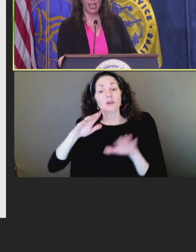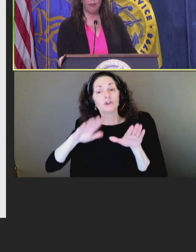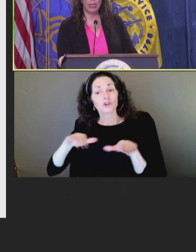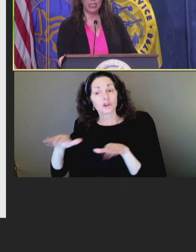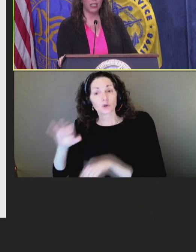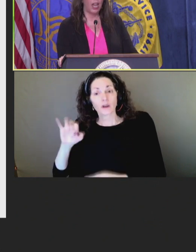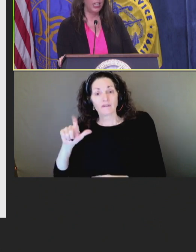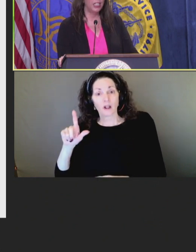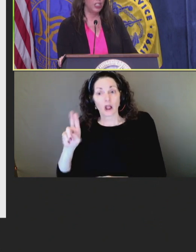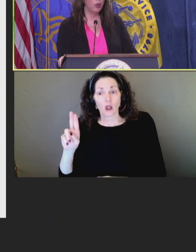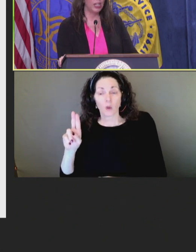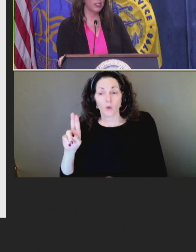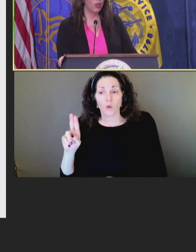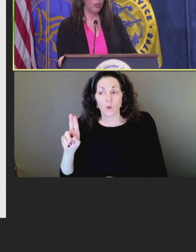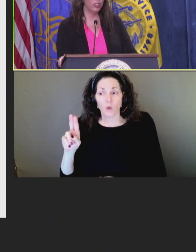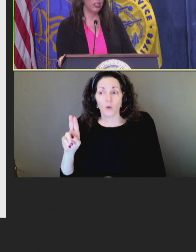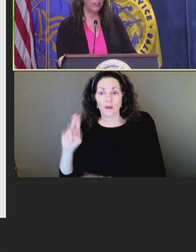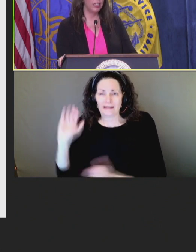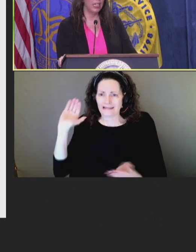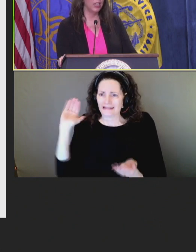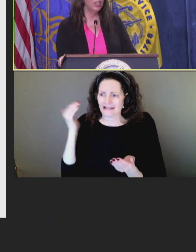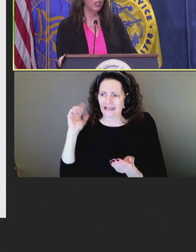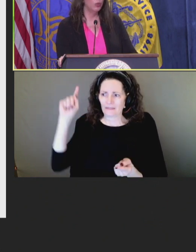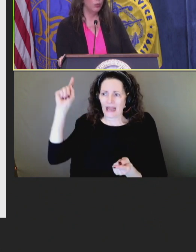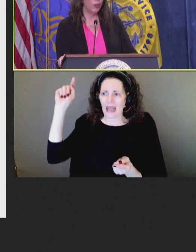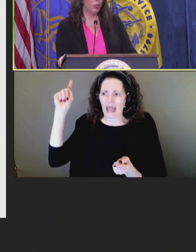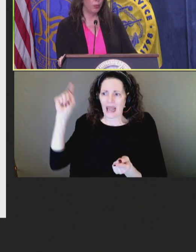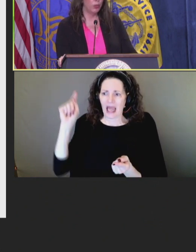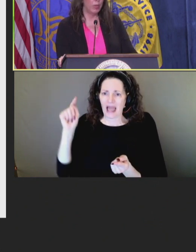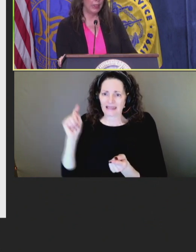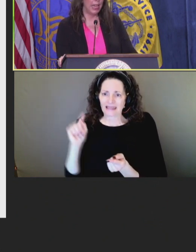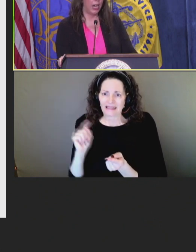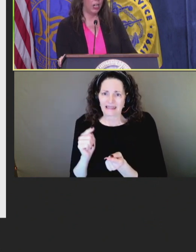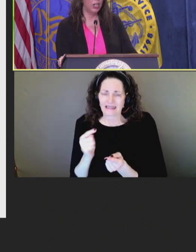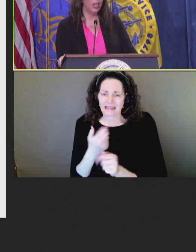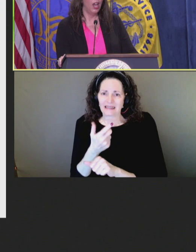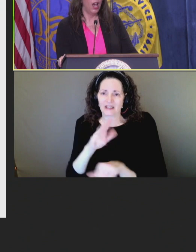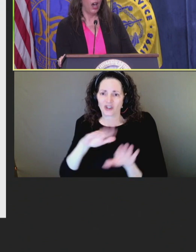been declining in the U.S. So, there's definitely room for improvement there.